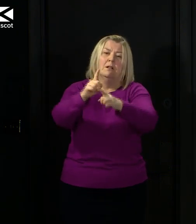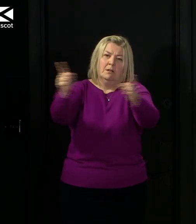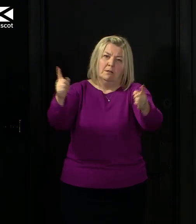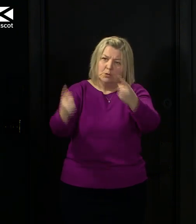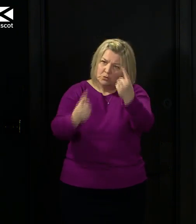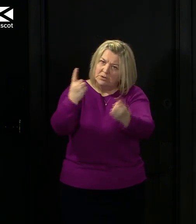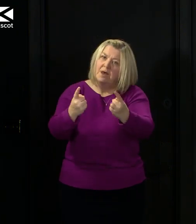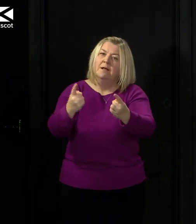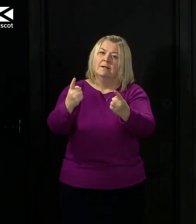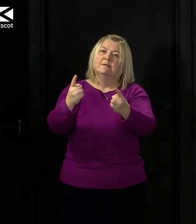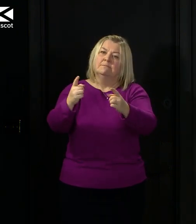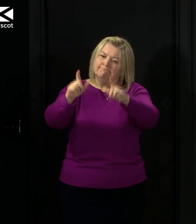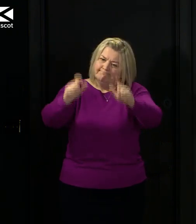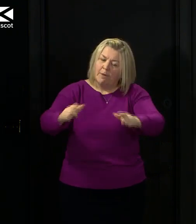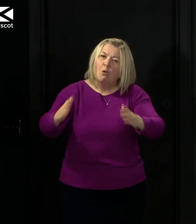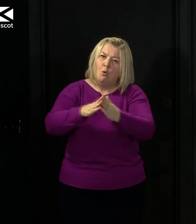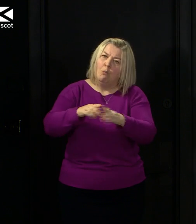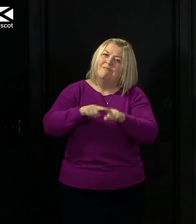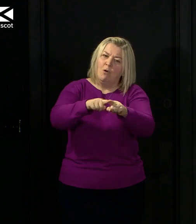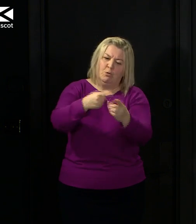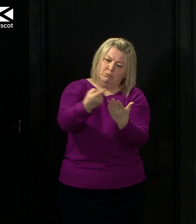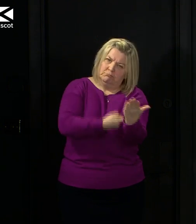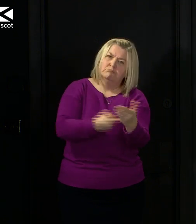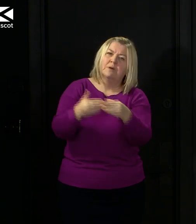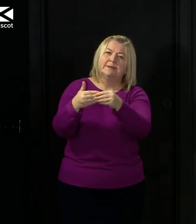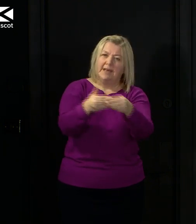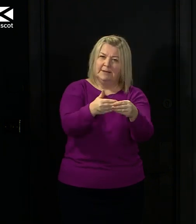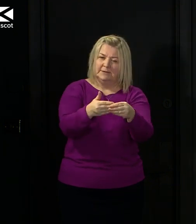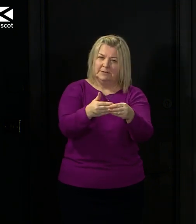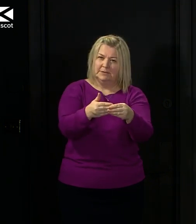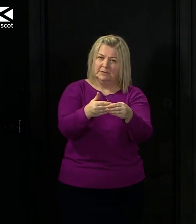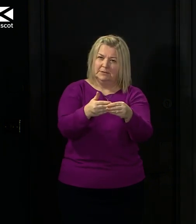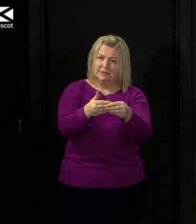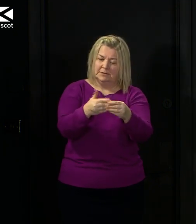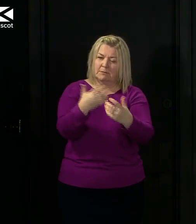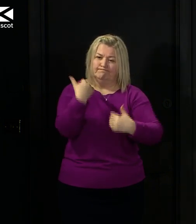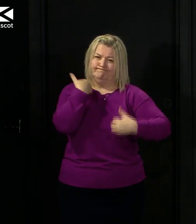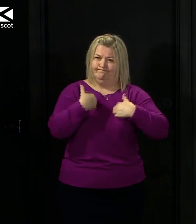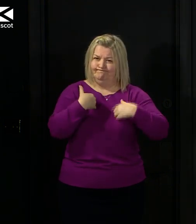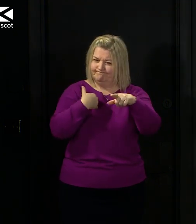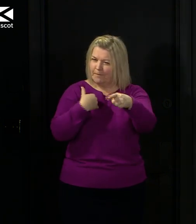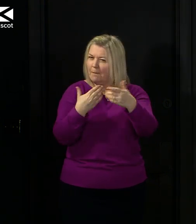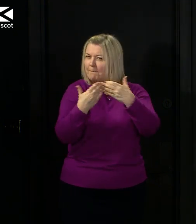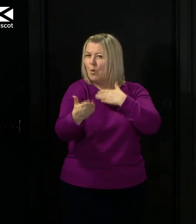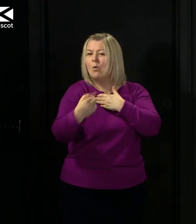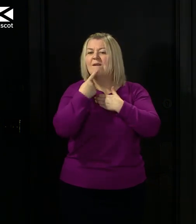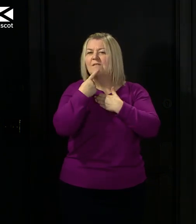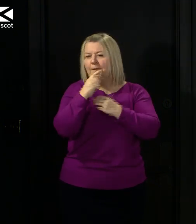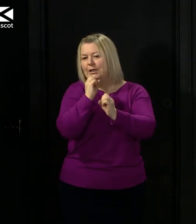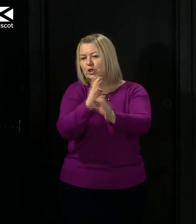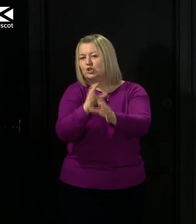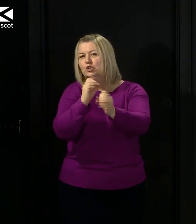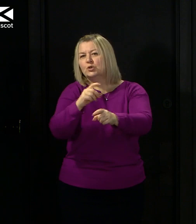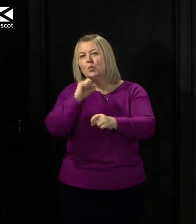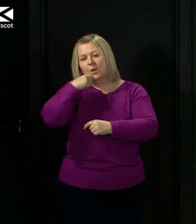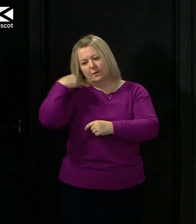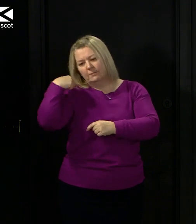I look forward to sharing more information and more up-to-date information when we join